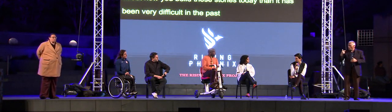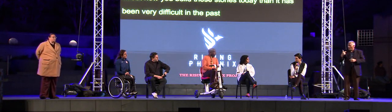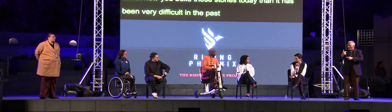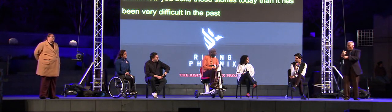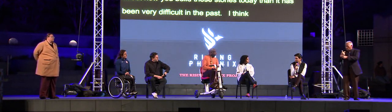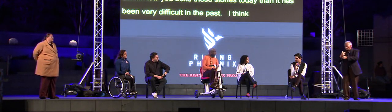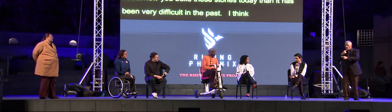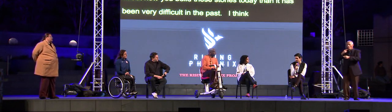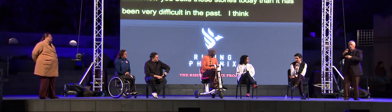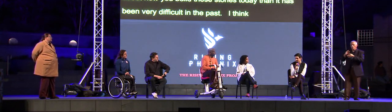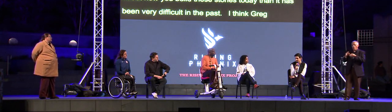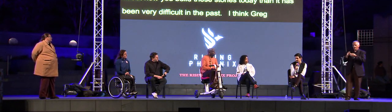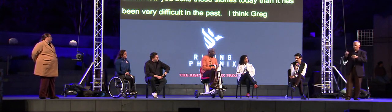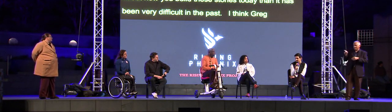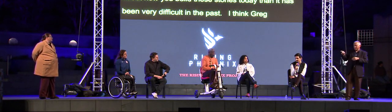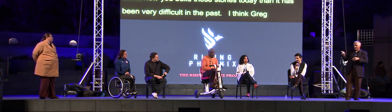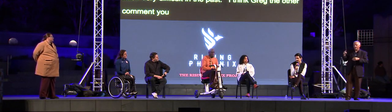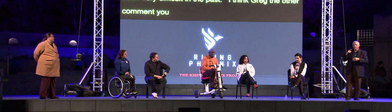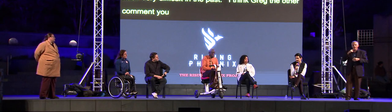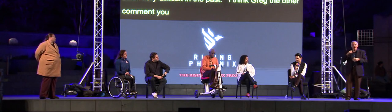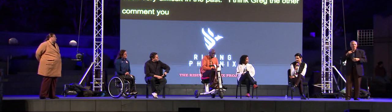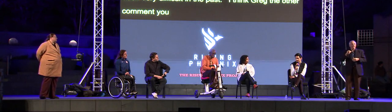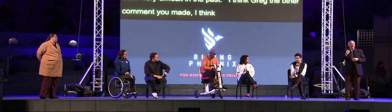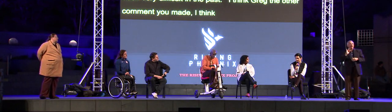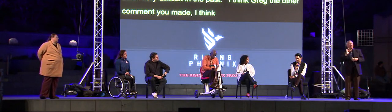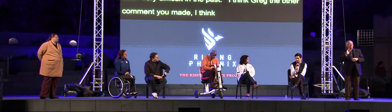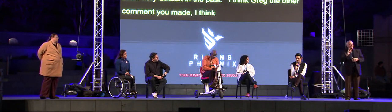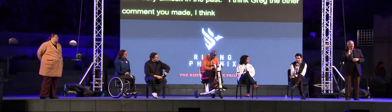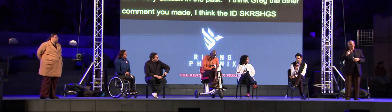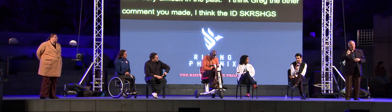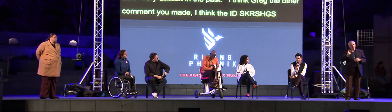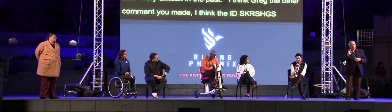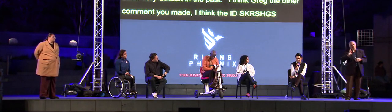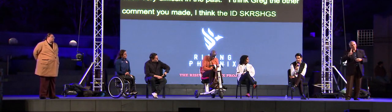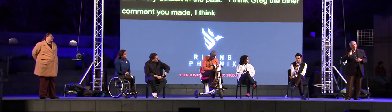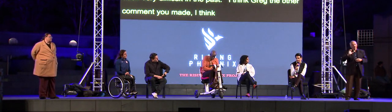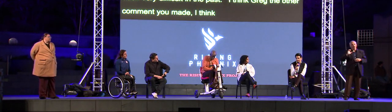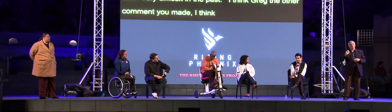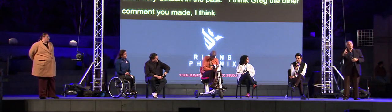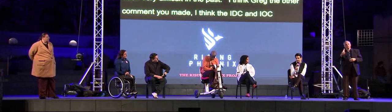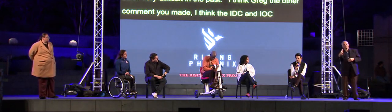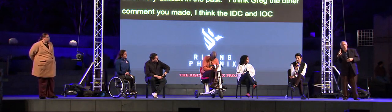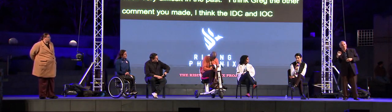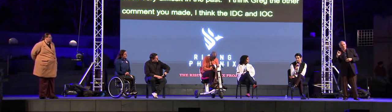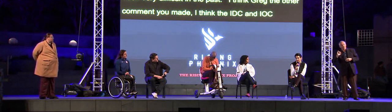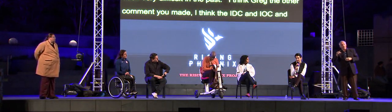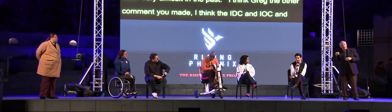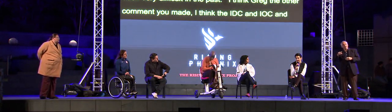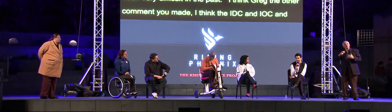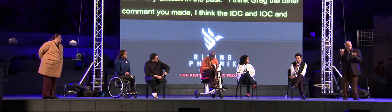you made, I think the IPC and the IOC and the local delivery partners are much more open to that now